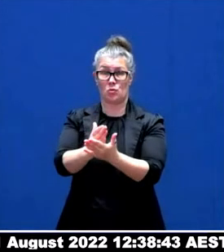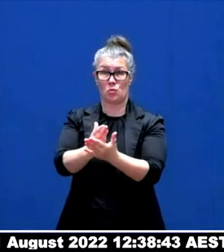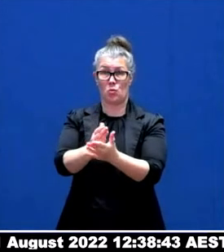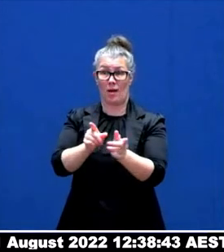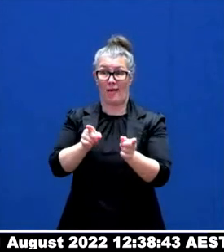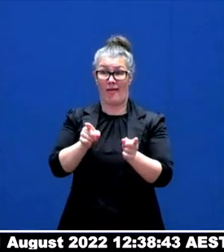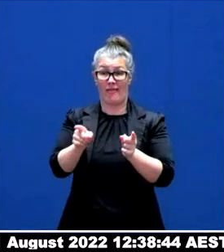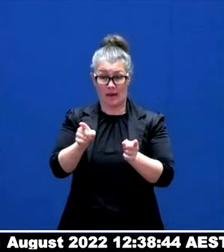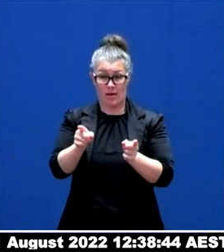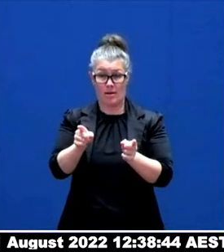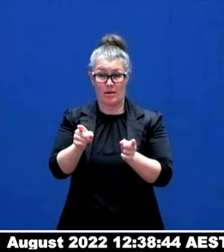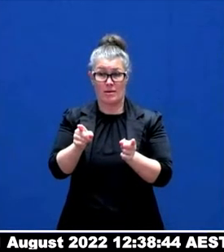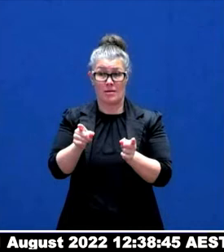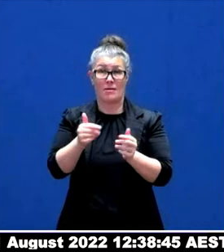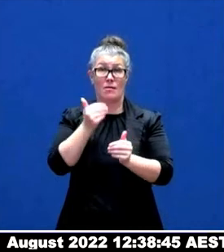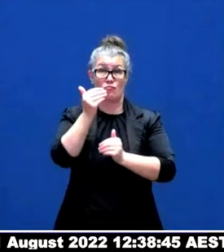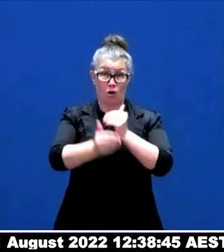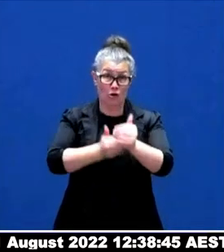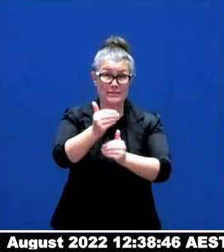described at paragraph 177 and following?